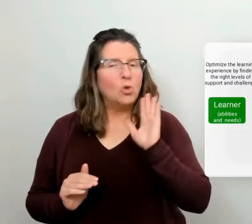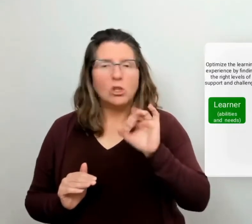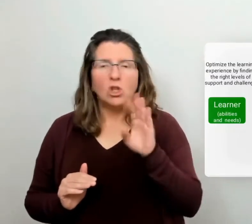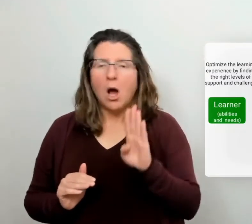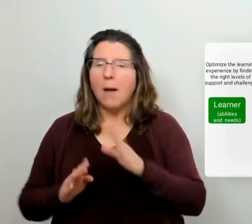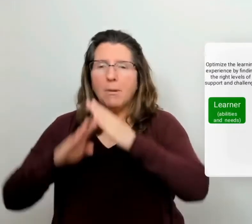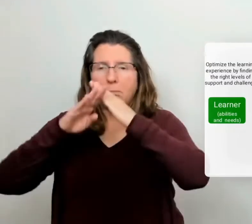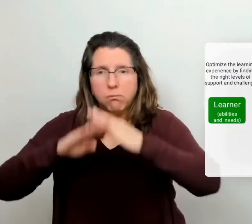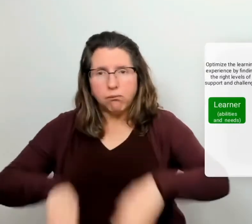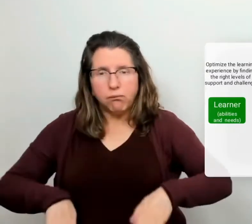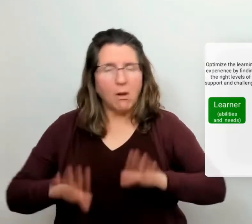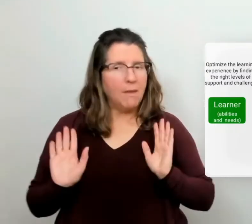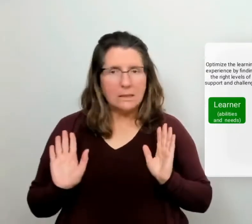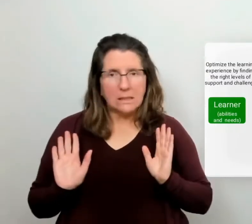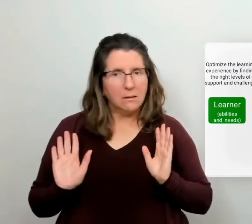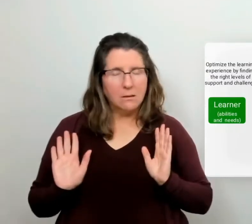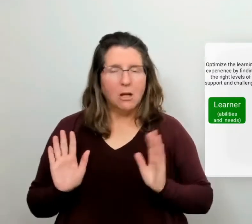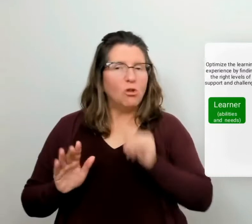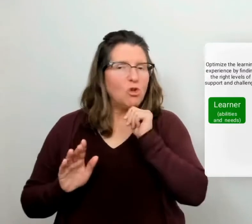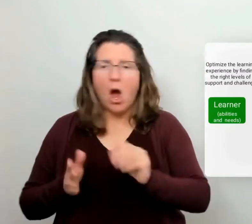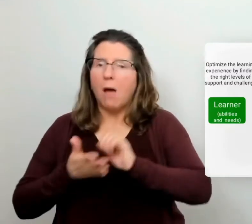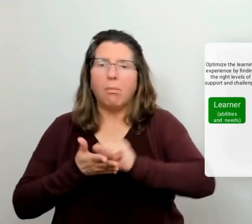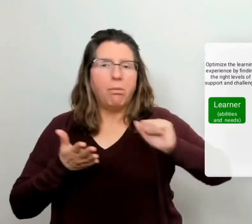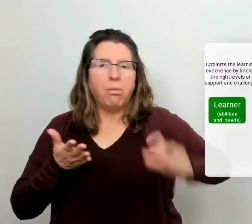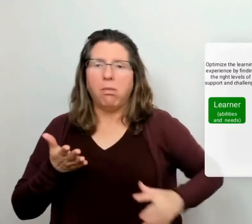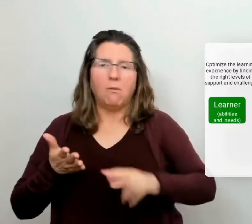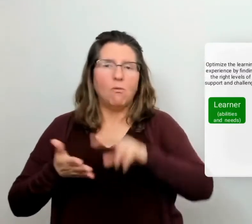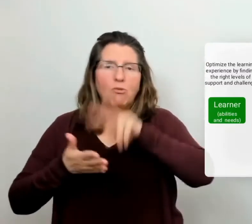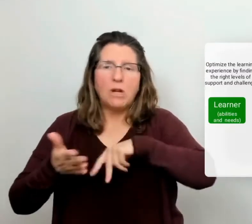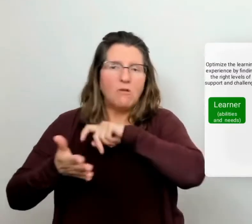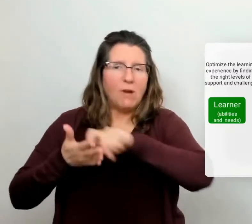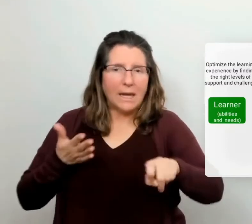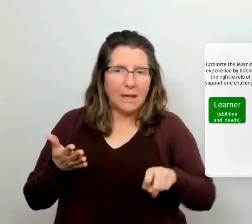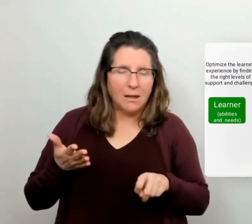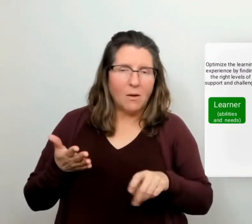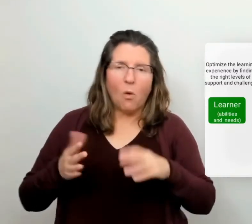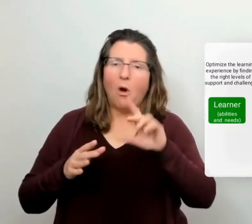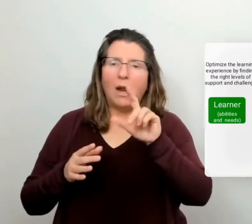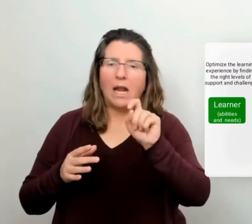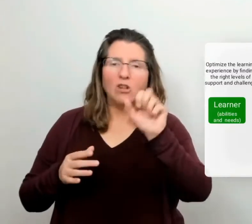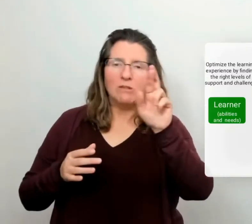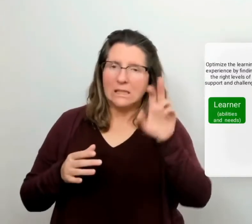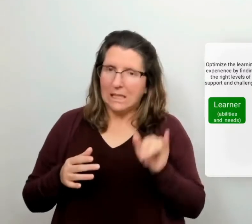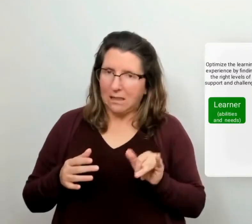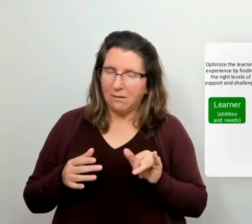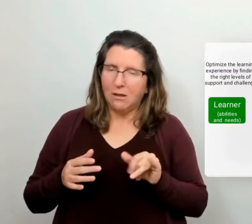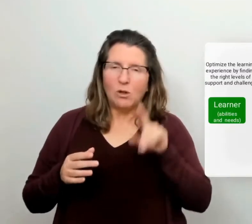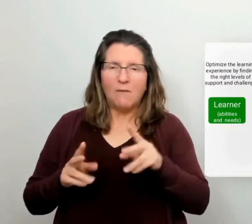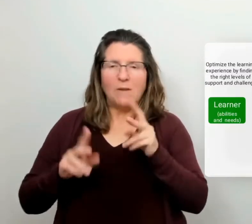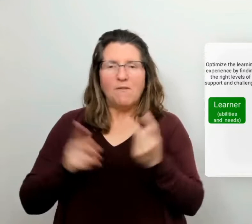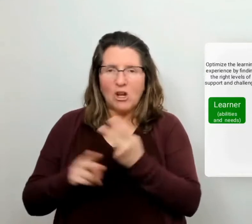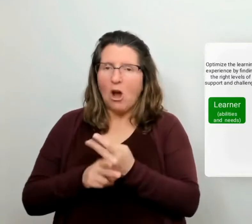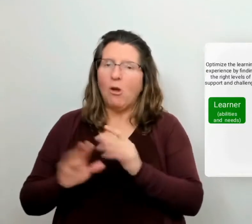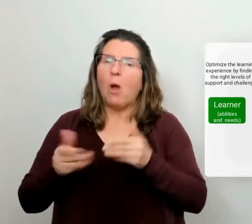Your role is to minimize or eliminate barriers. Your role is not to exempt them from the reading and writing tasks.